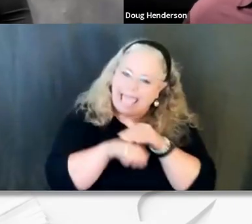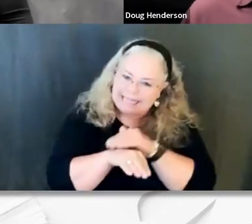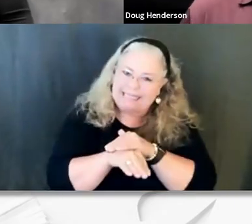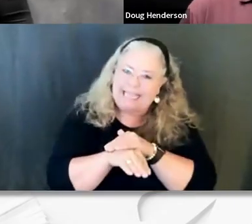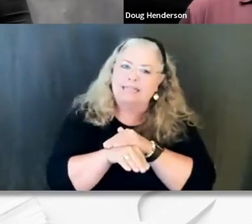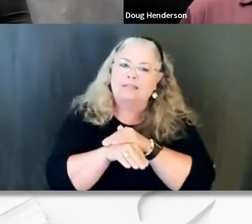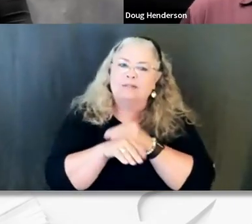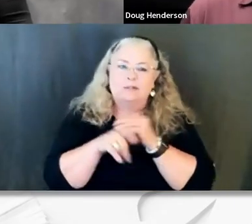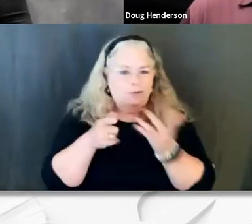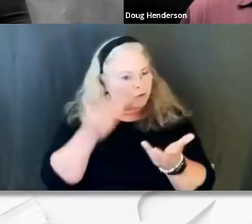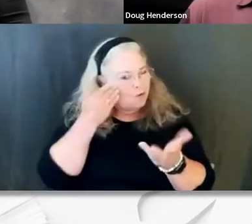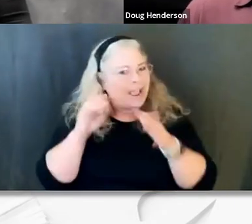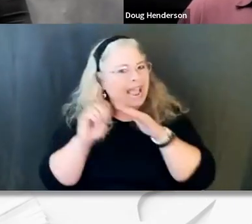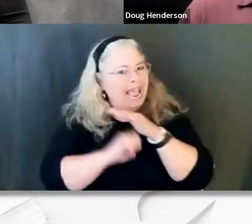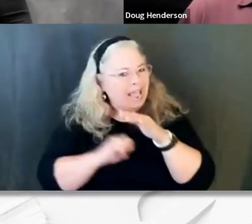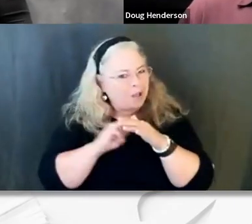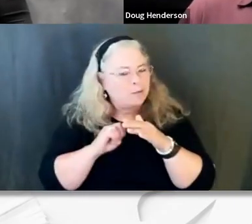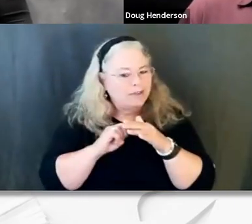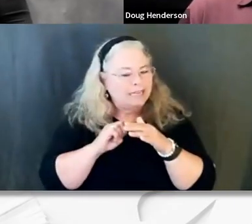you don't know elementary teachers kind of got a lot on their plate. They got a lot of things